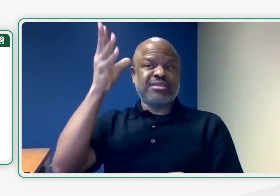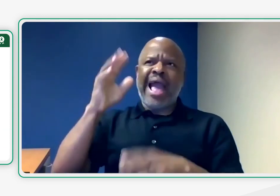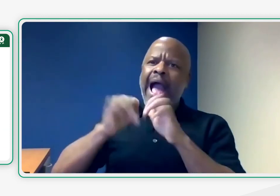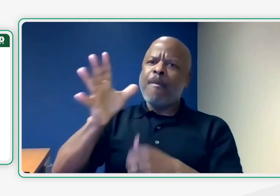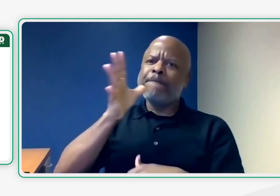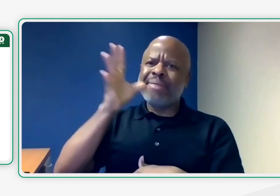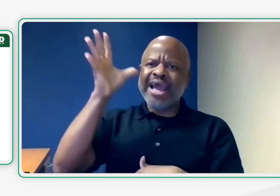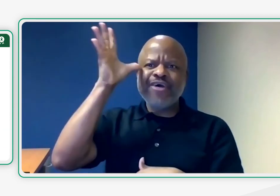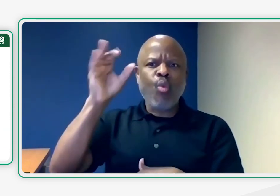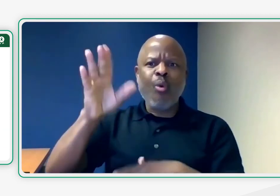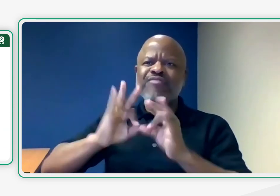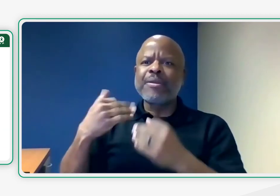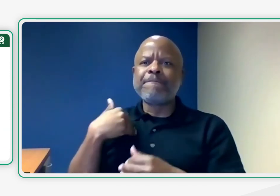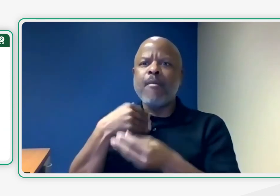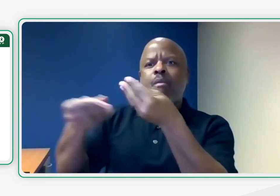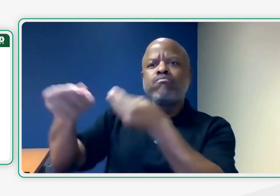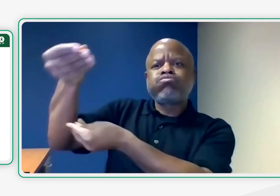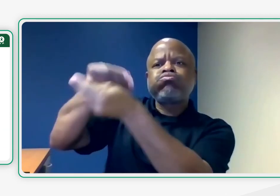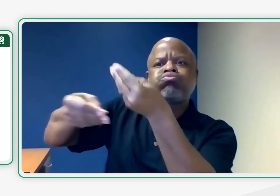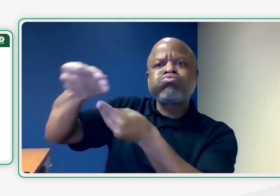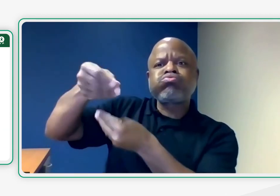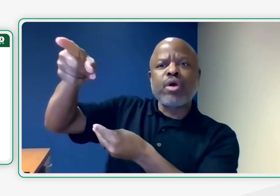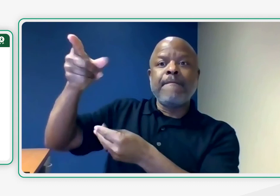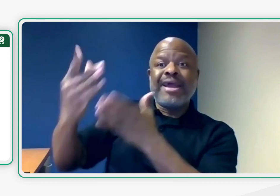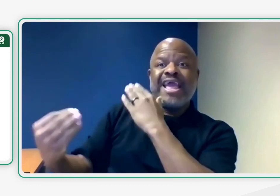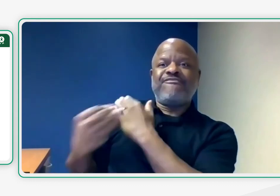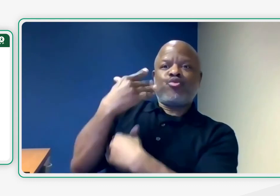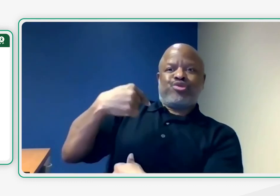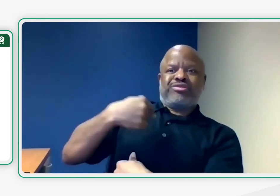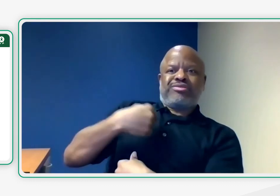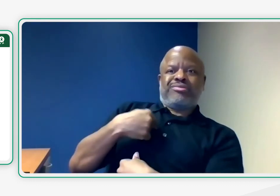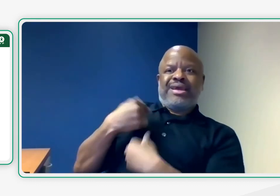And this depends on your upbringing – how you internalized your parents’